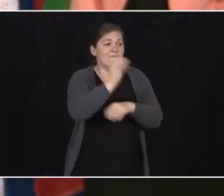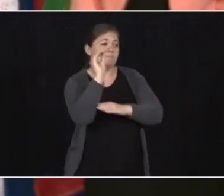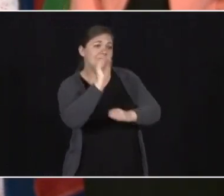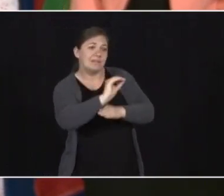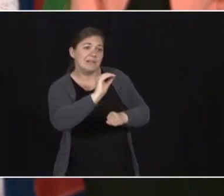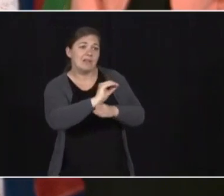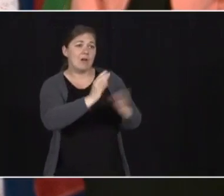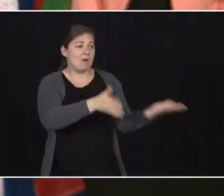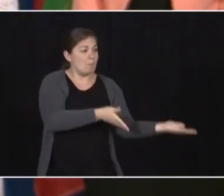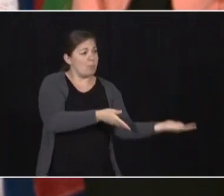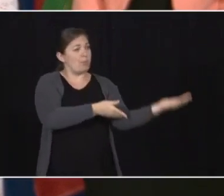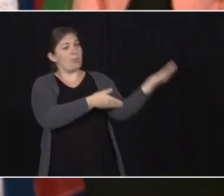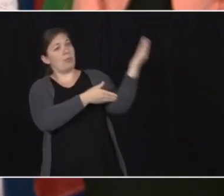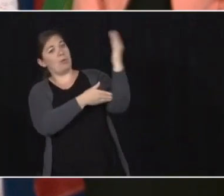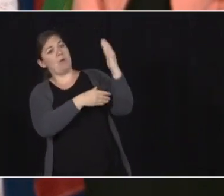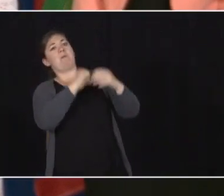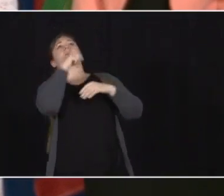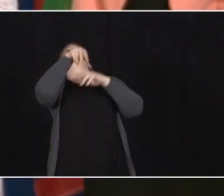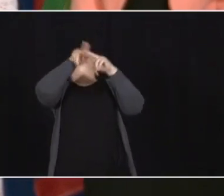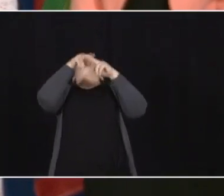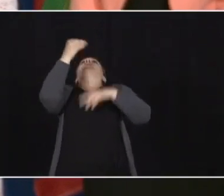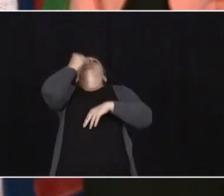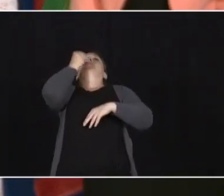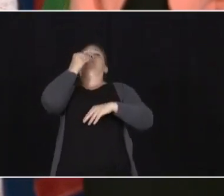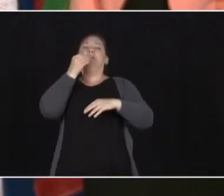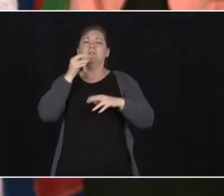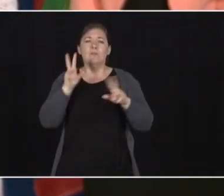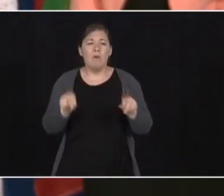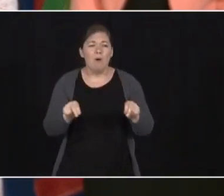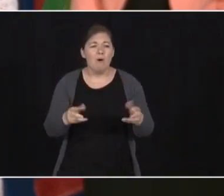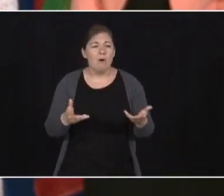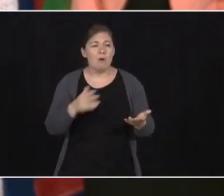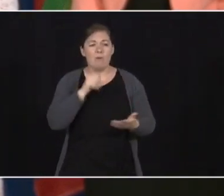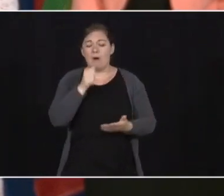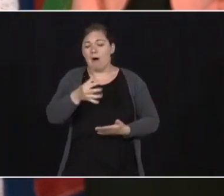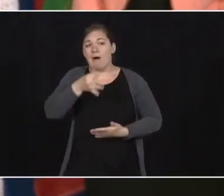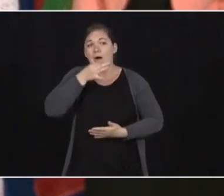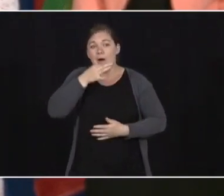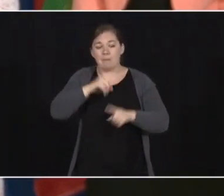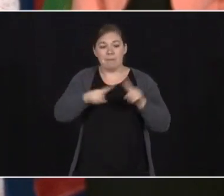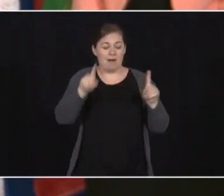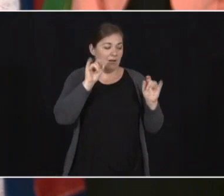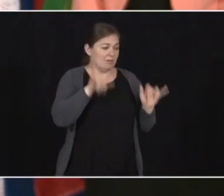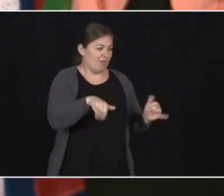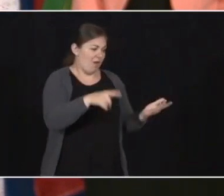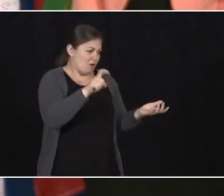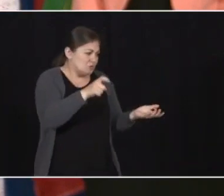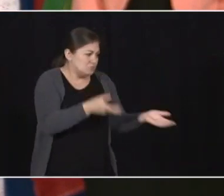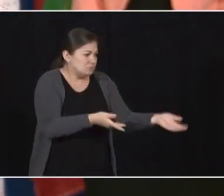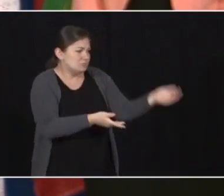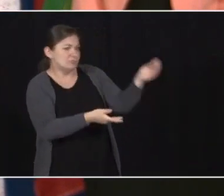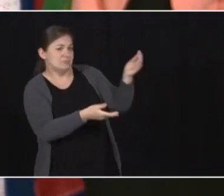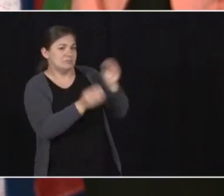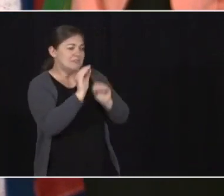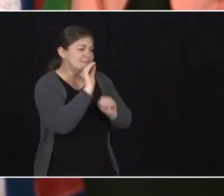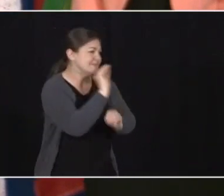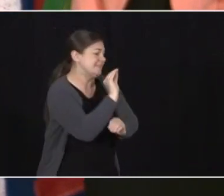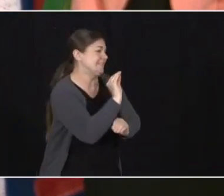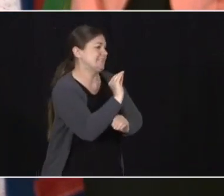I'm not an expert in health but I know when you feed someone, you lift them up and feed them.